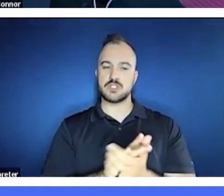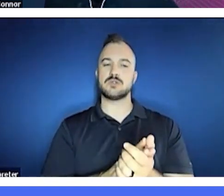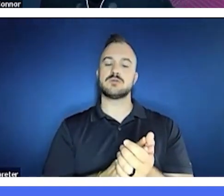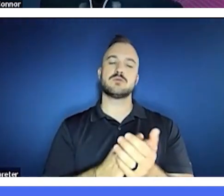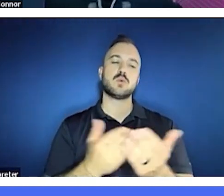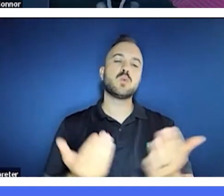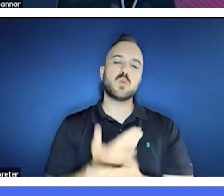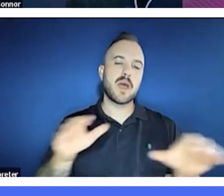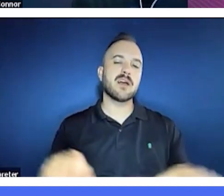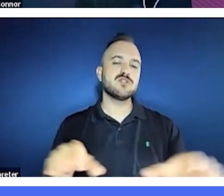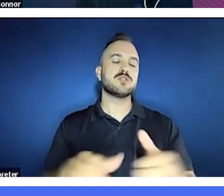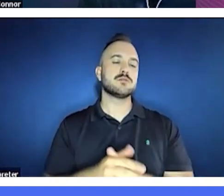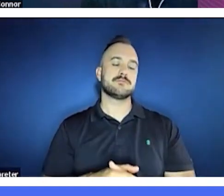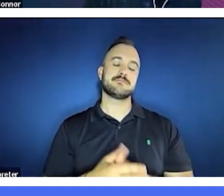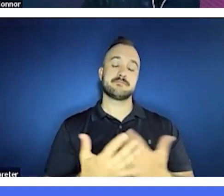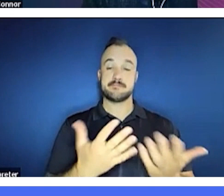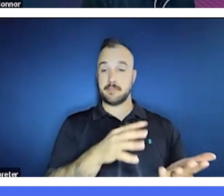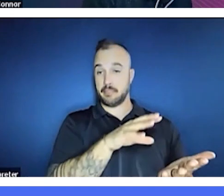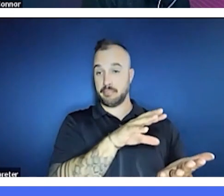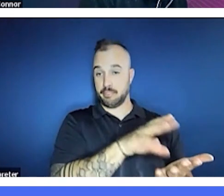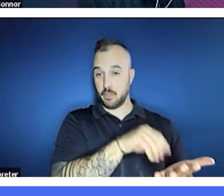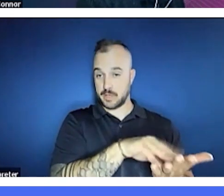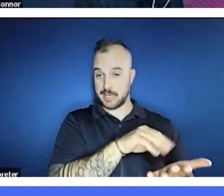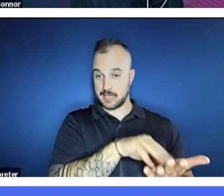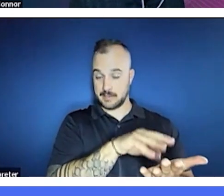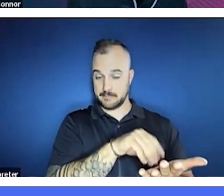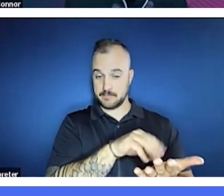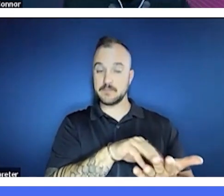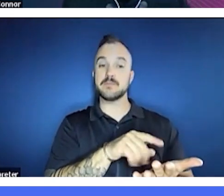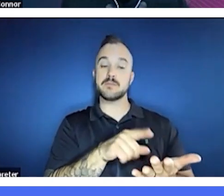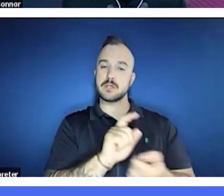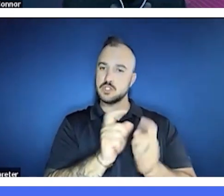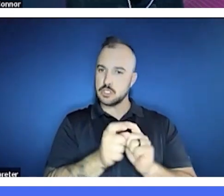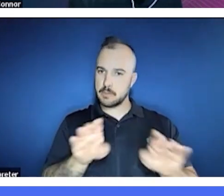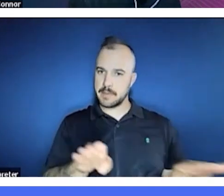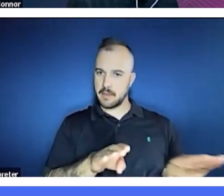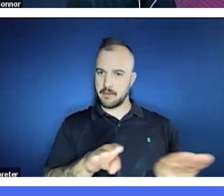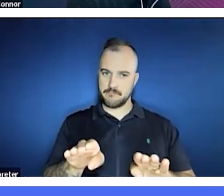So if I have learning in order to get you to change your behavior, I have to enhance what you remember